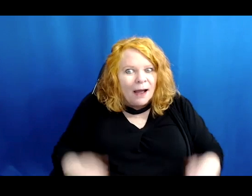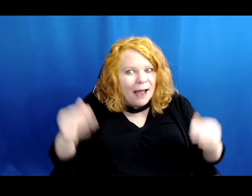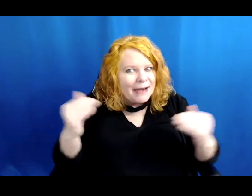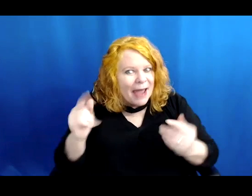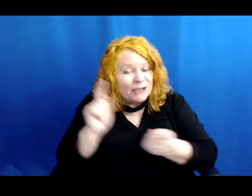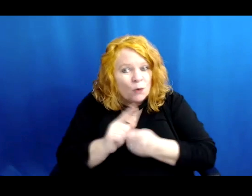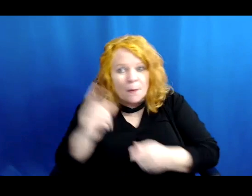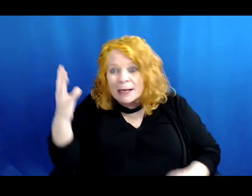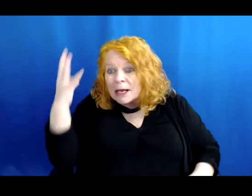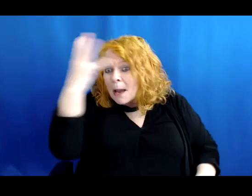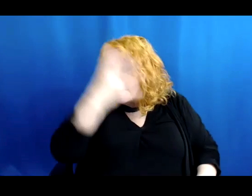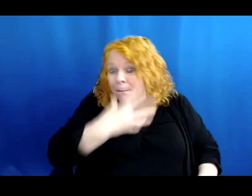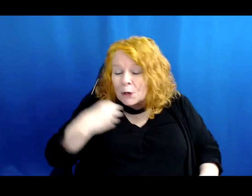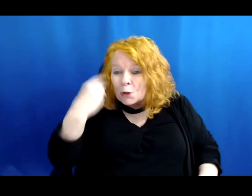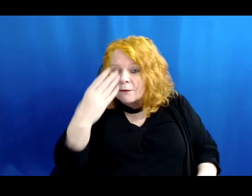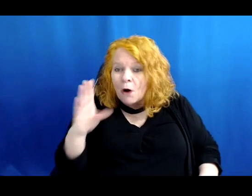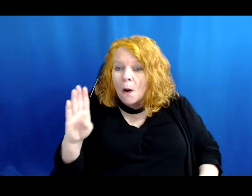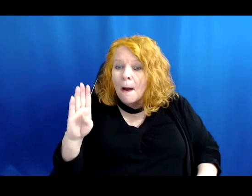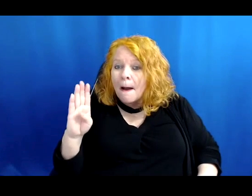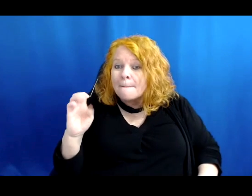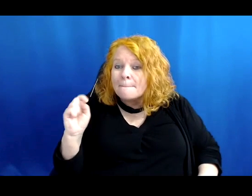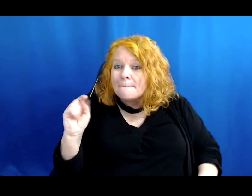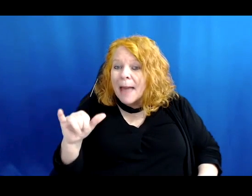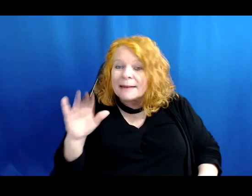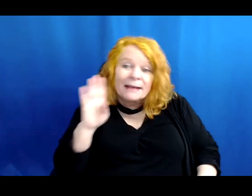Bird. Beautiful Betty Bird. Wow!